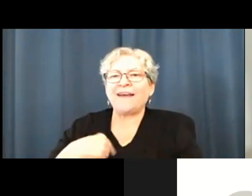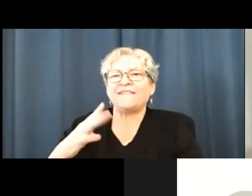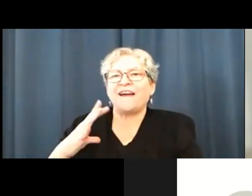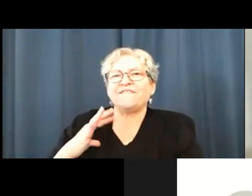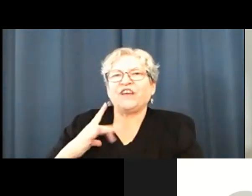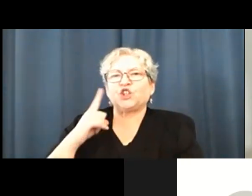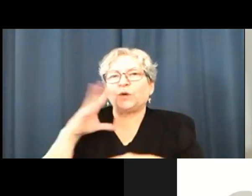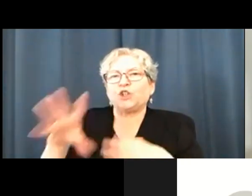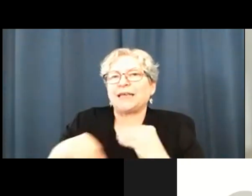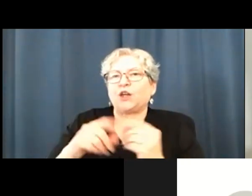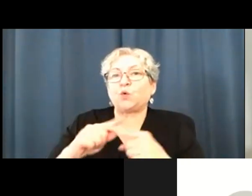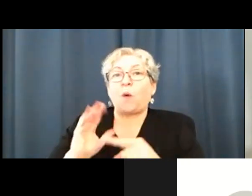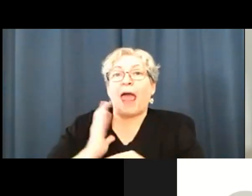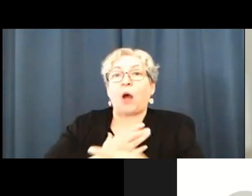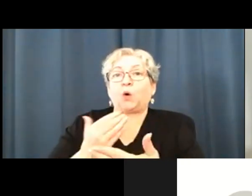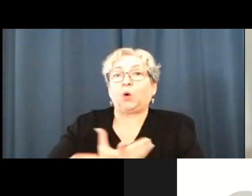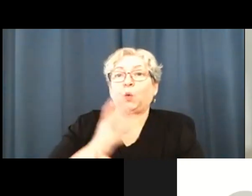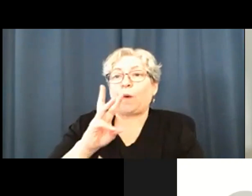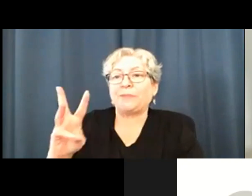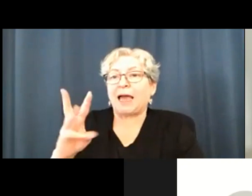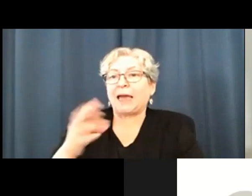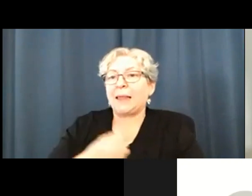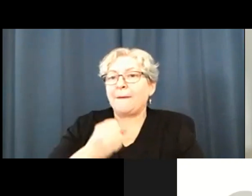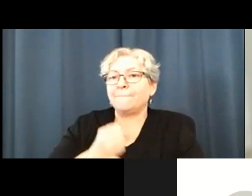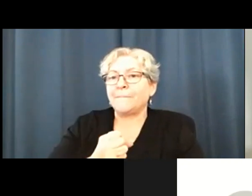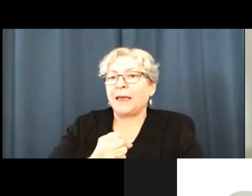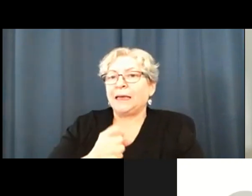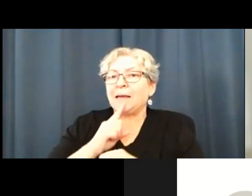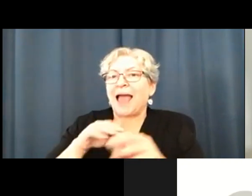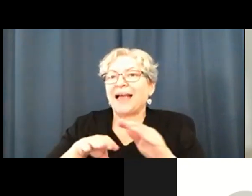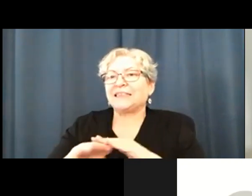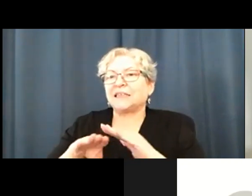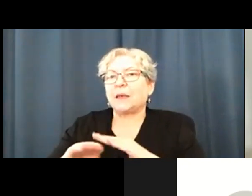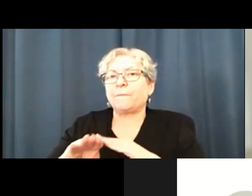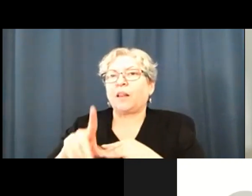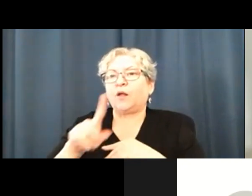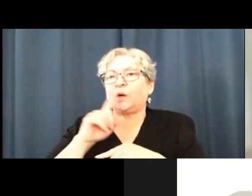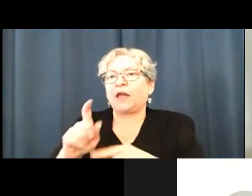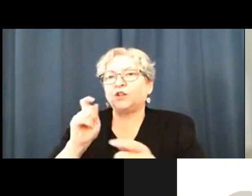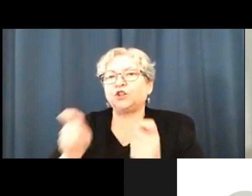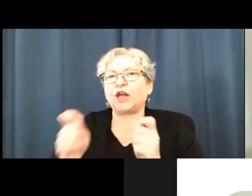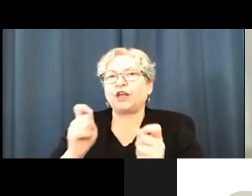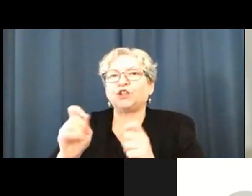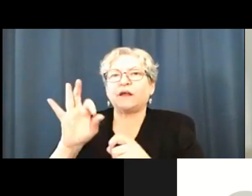to our new website that makes it accessible. You can change the font and the size